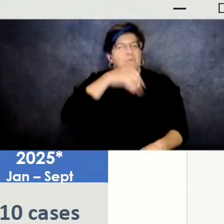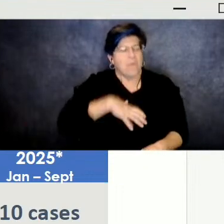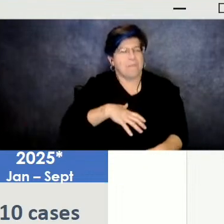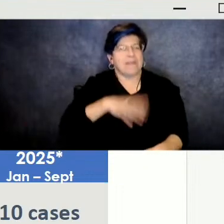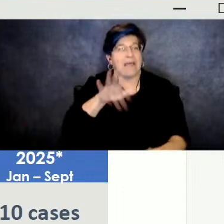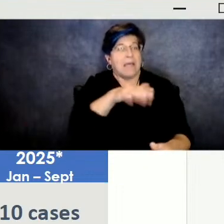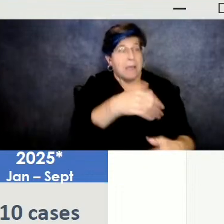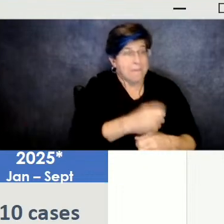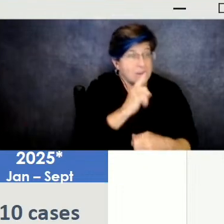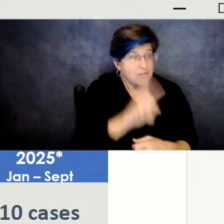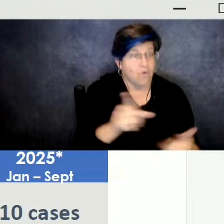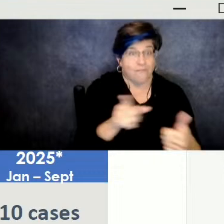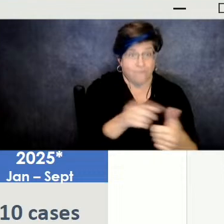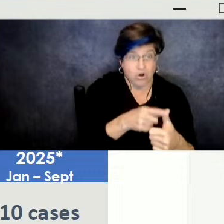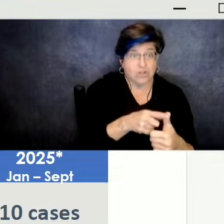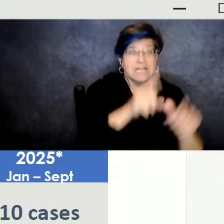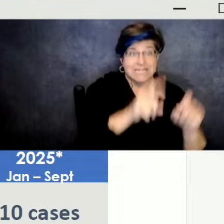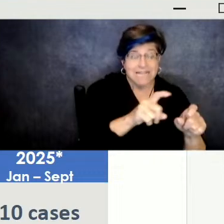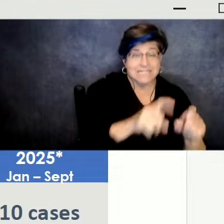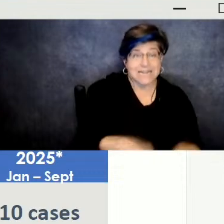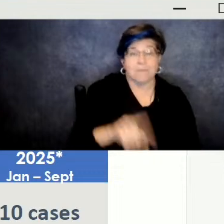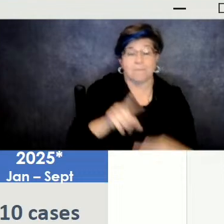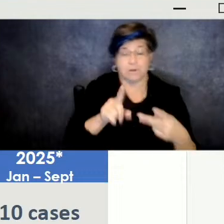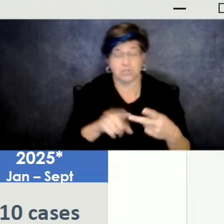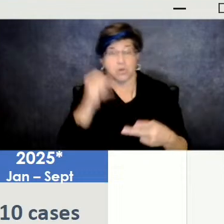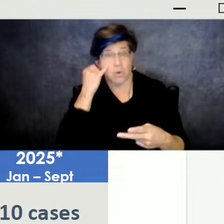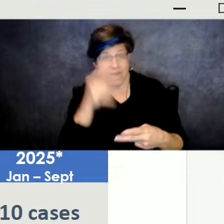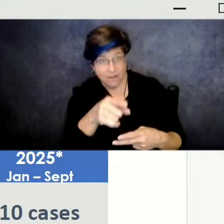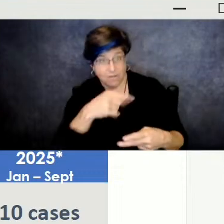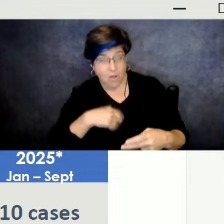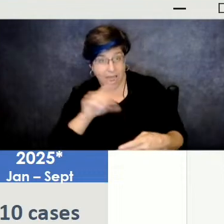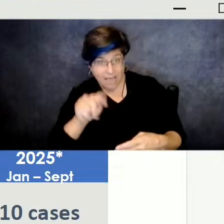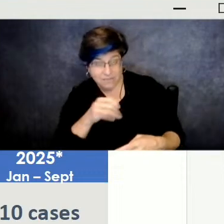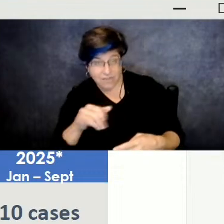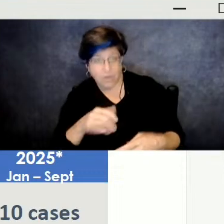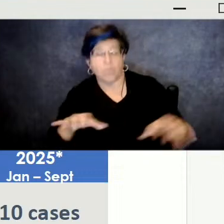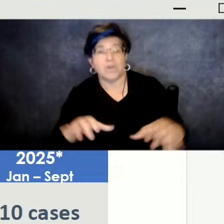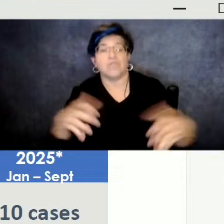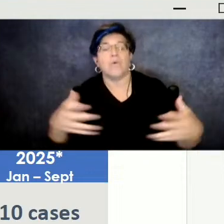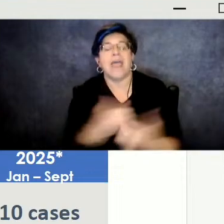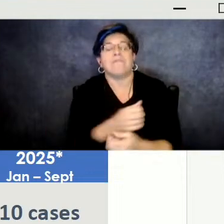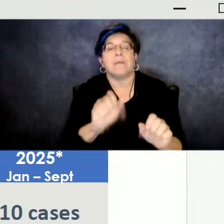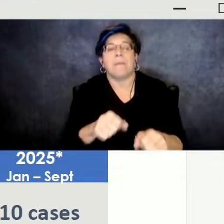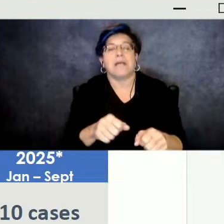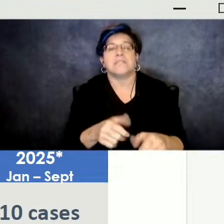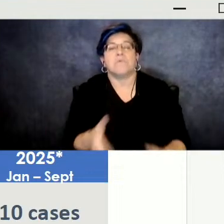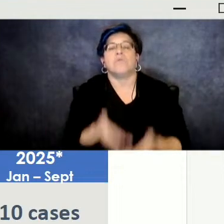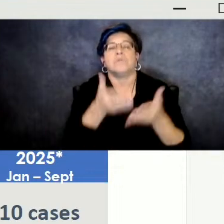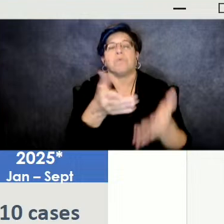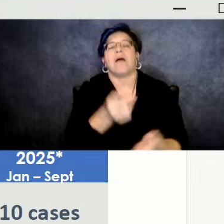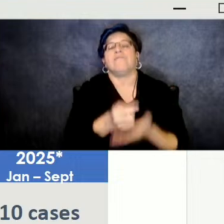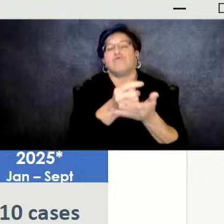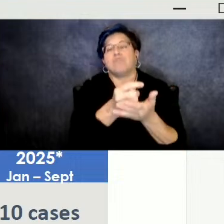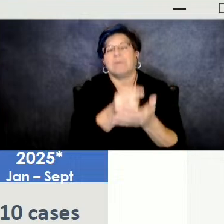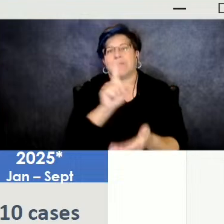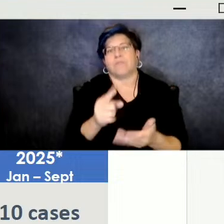THAT THEY ARE LITERALLY CHASING PREGNANT WOMEN DOWN TO MAKE SURE THAT THEY ONE GET TESTED. BUT TWO IF WE FIND A PREGNANT